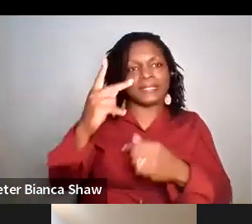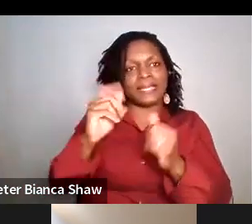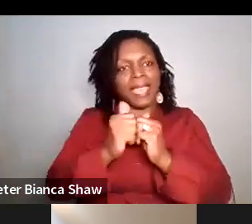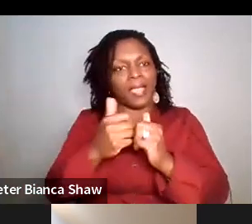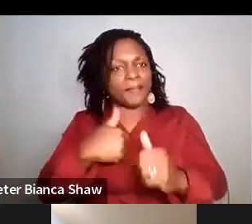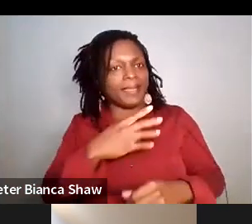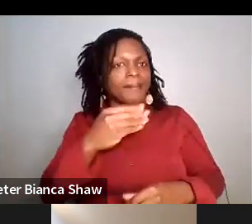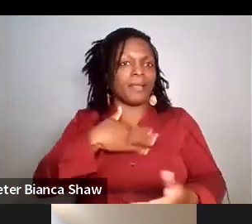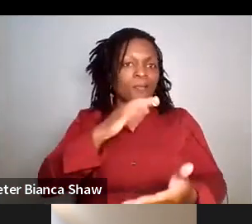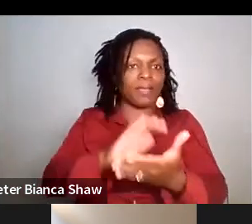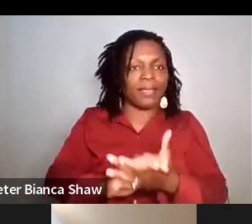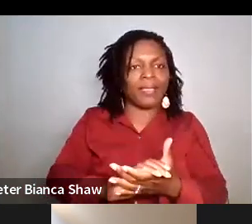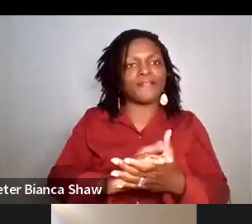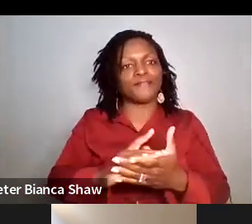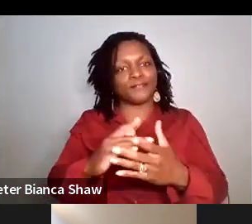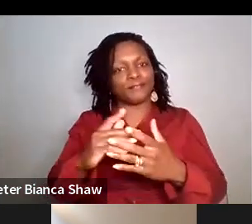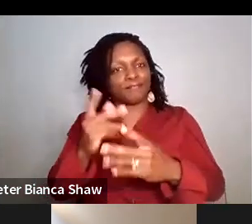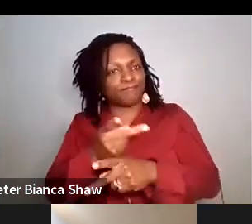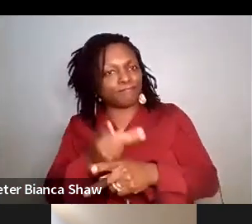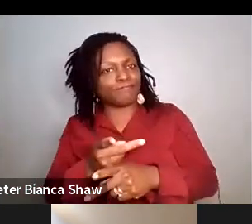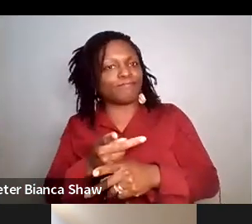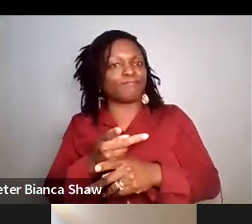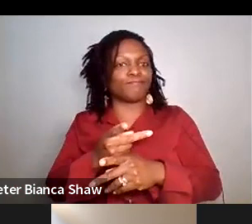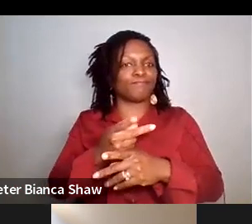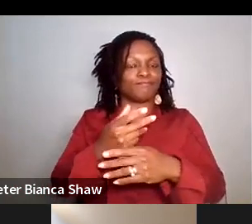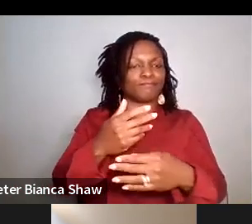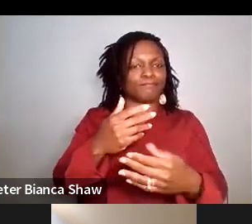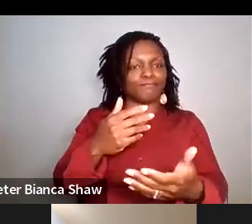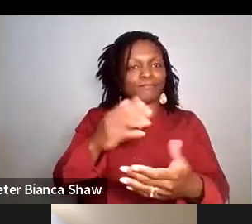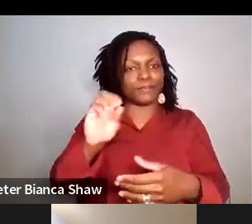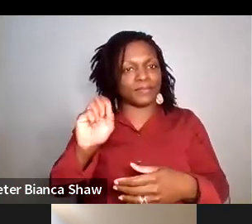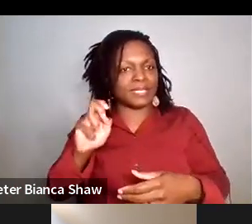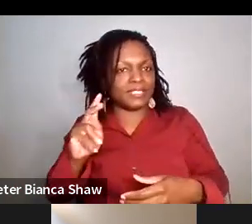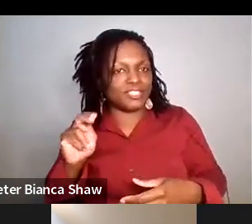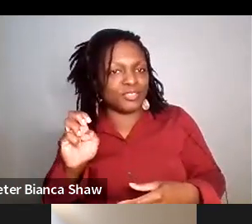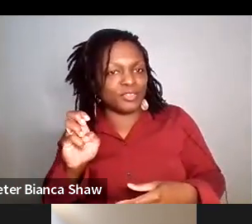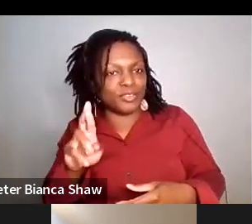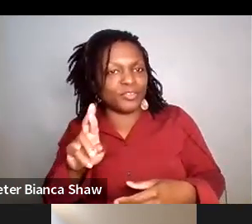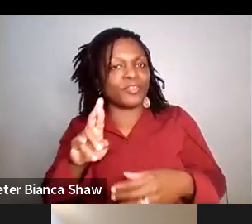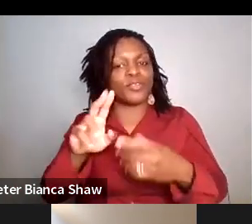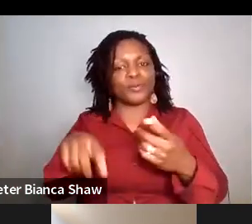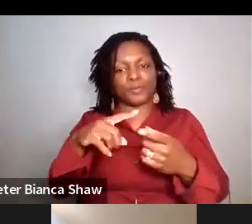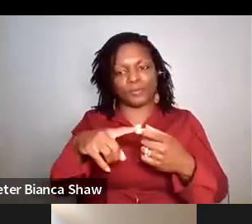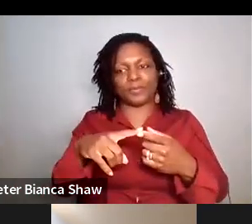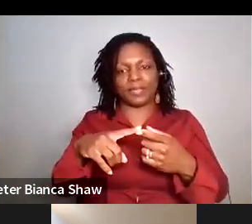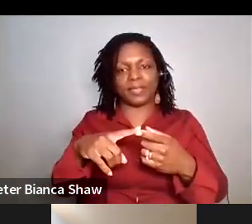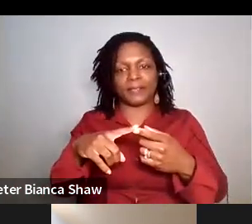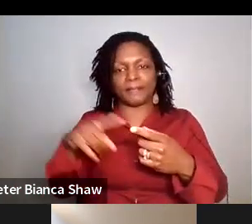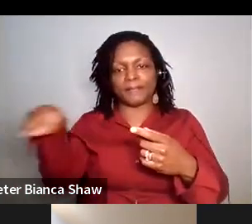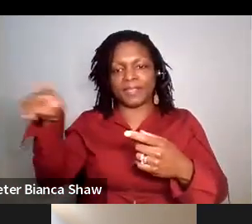And parent when when they're around i'm gonna have to move it.